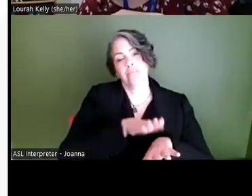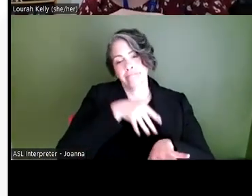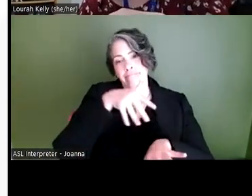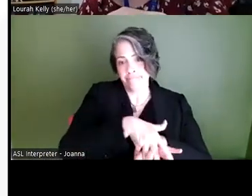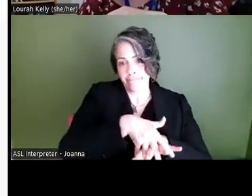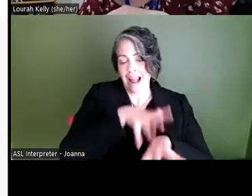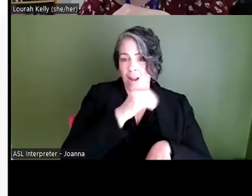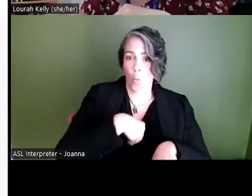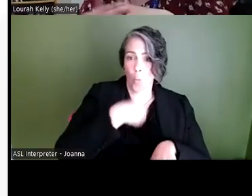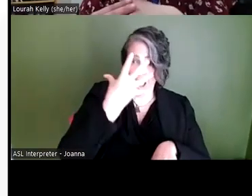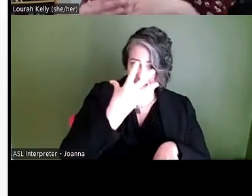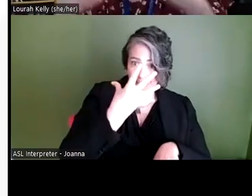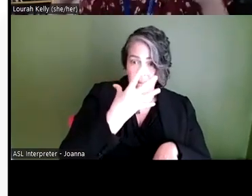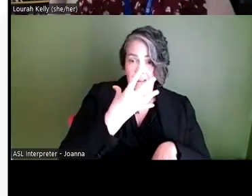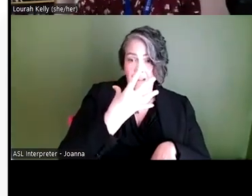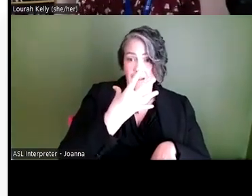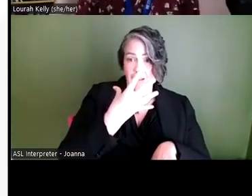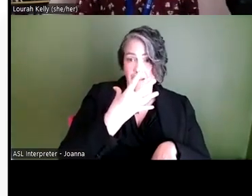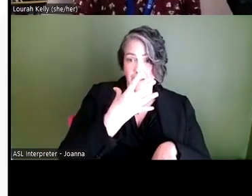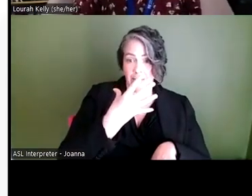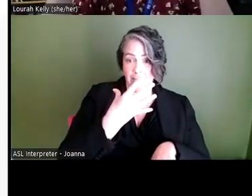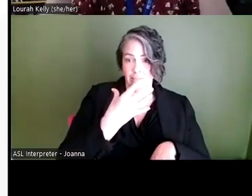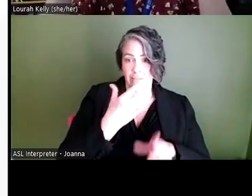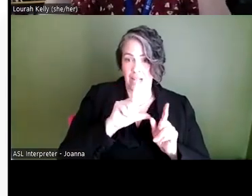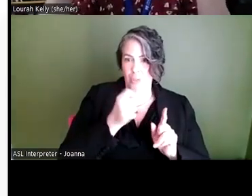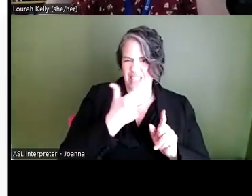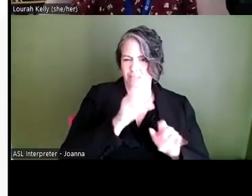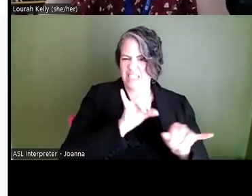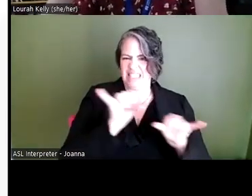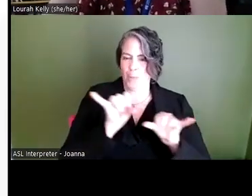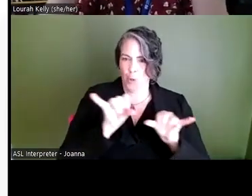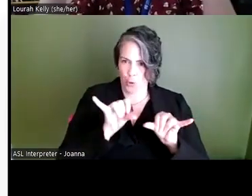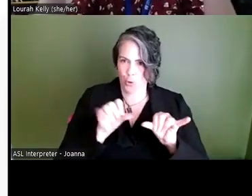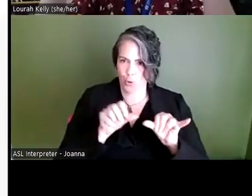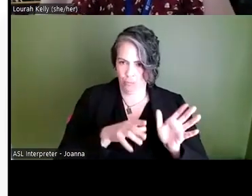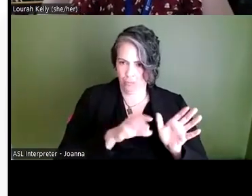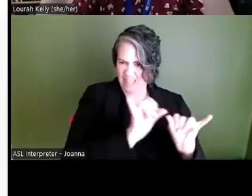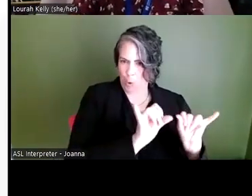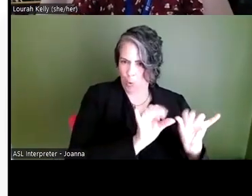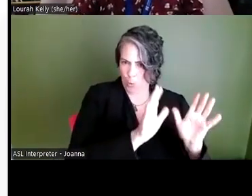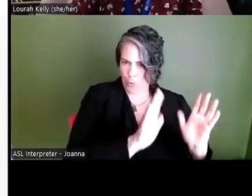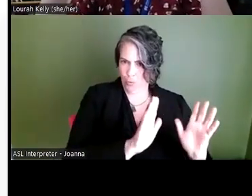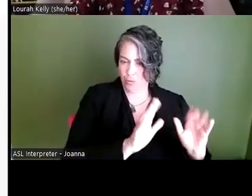from each other. So native and white lesbian, gay, bisexual groups are similarly high or not